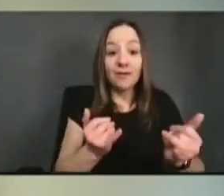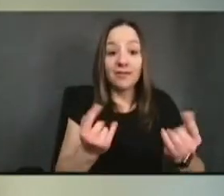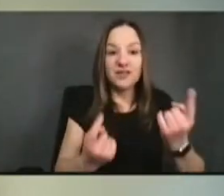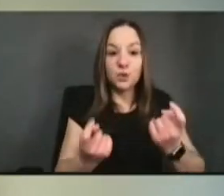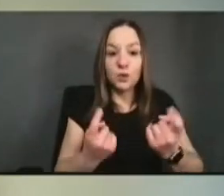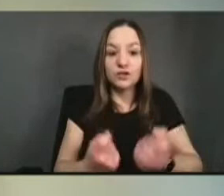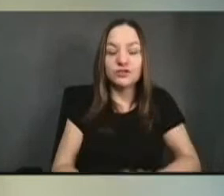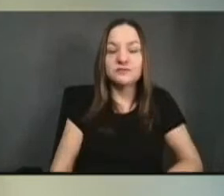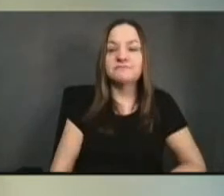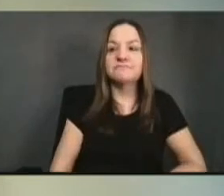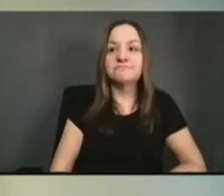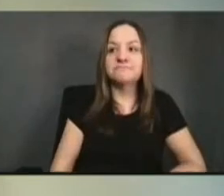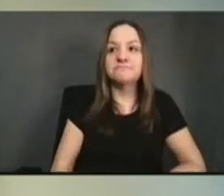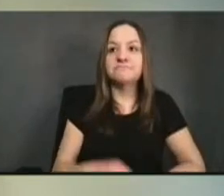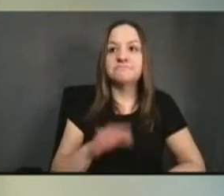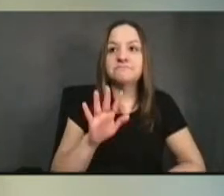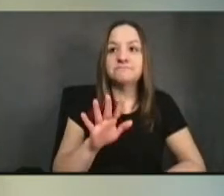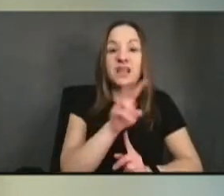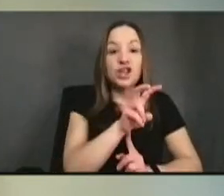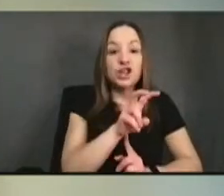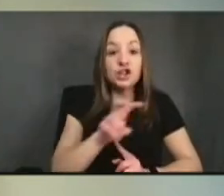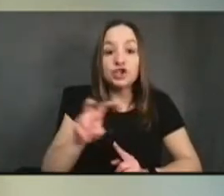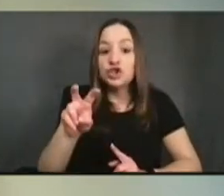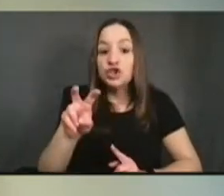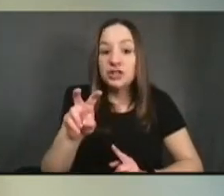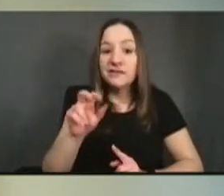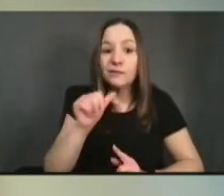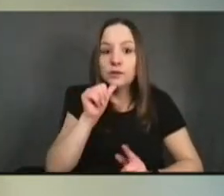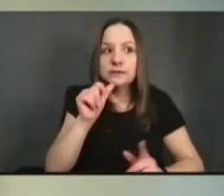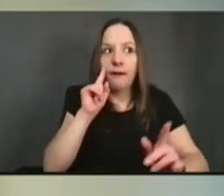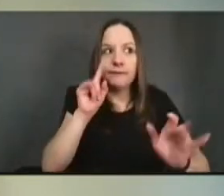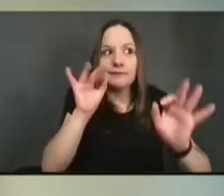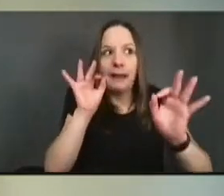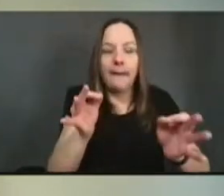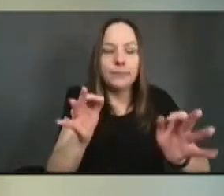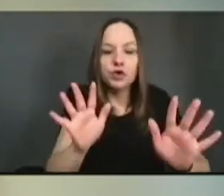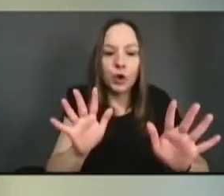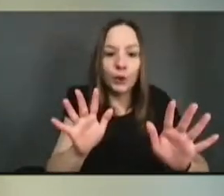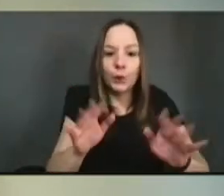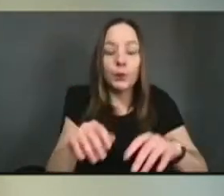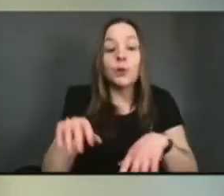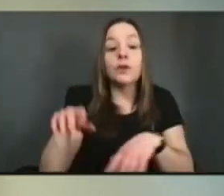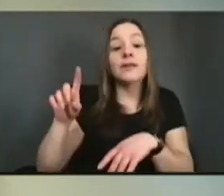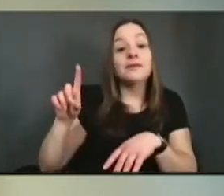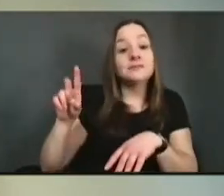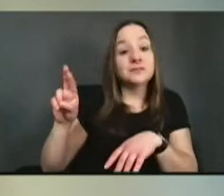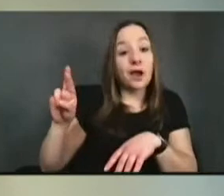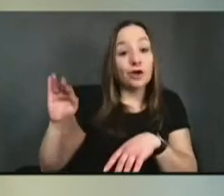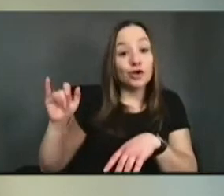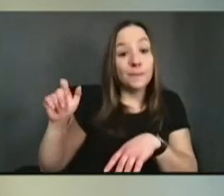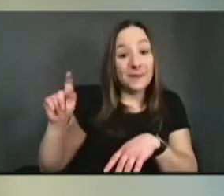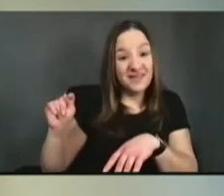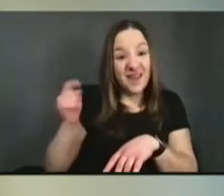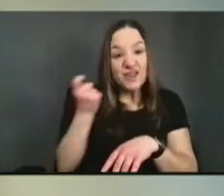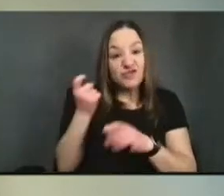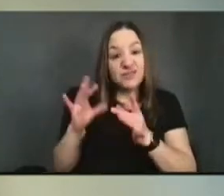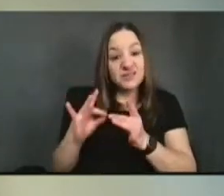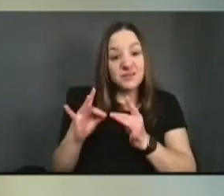the questions. So the shift wasn't an absolute shift. As Dr